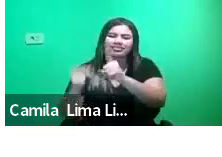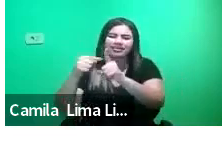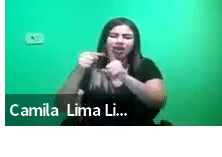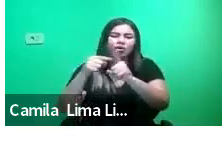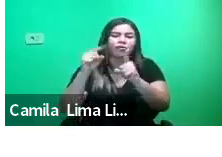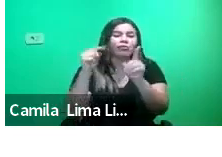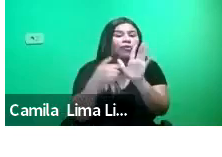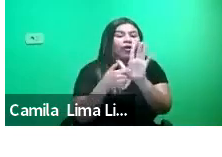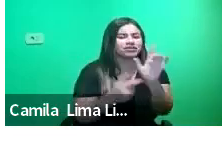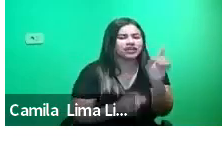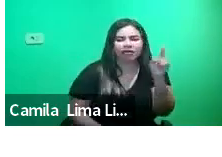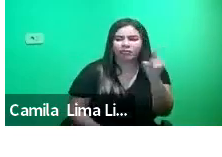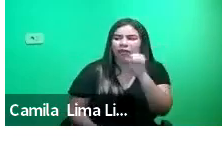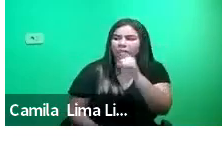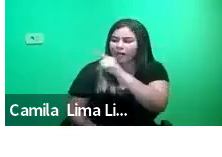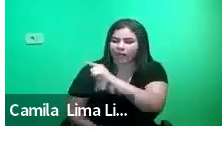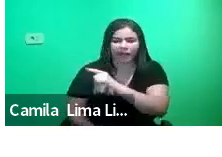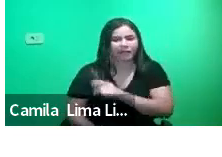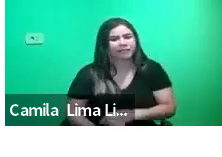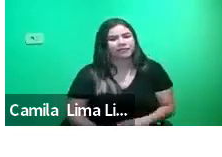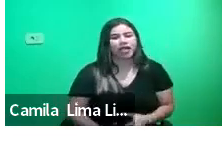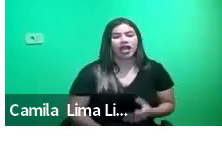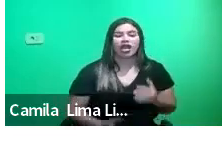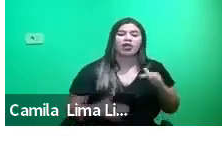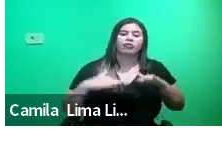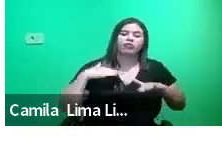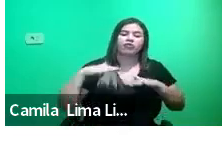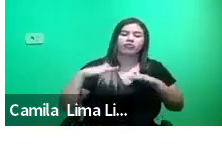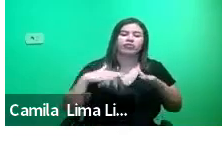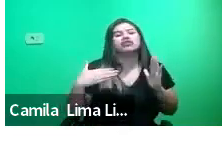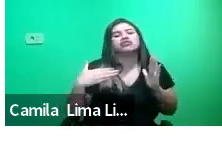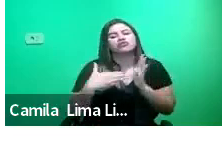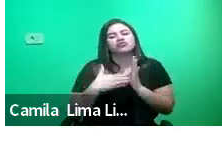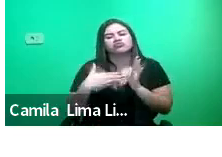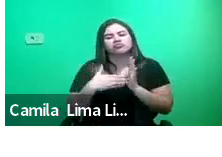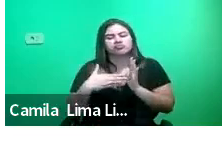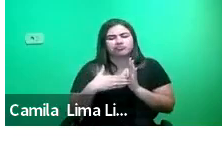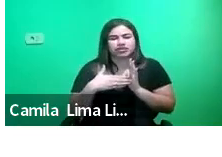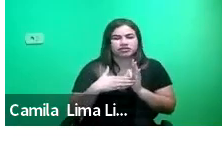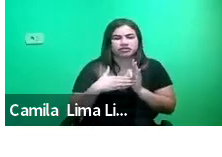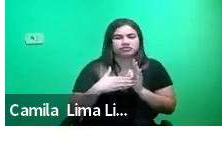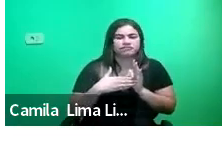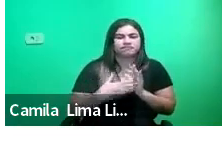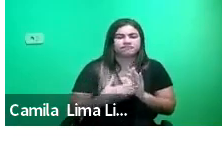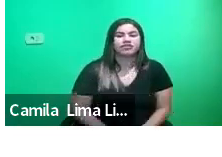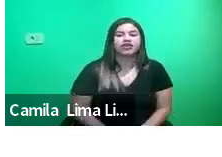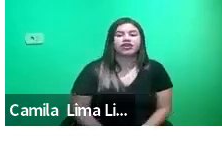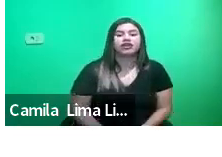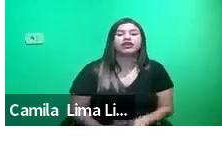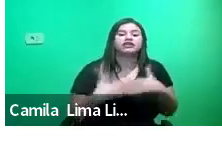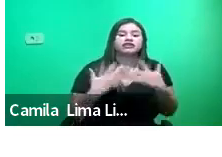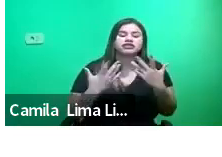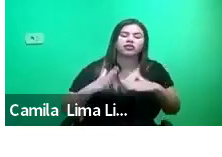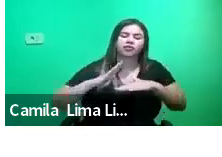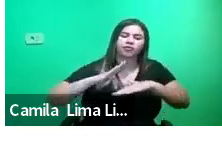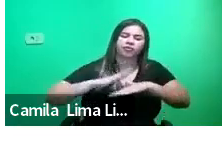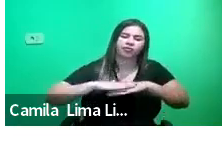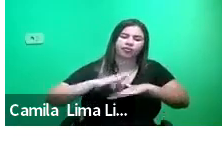reduced complex contracted. and so on and so on. That form of the form of the pointing gestures